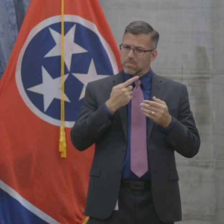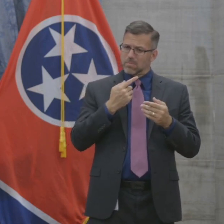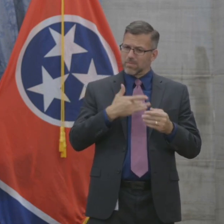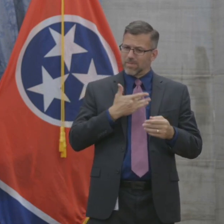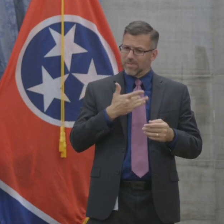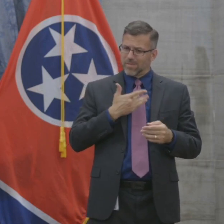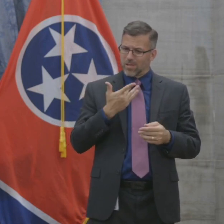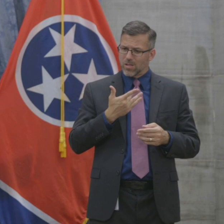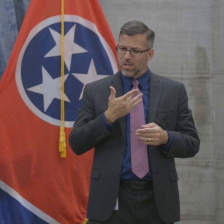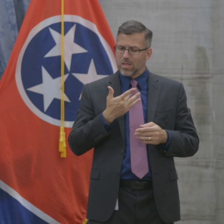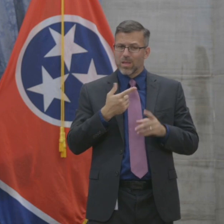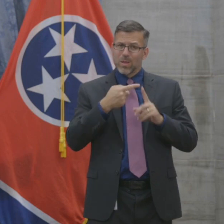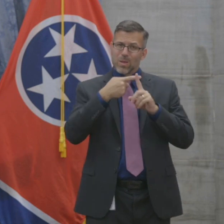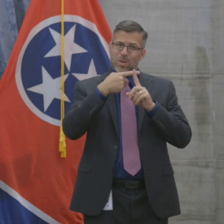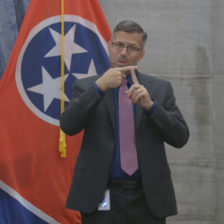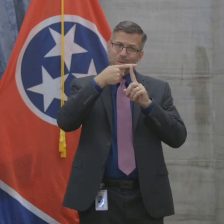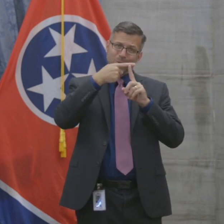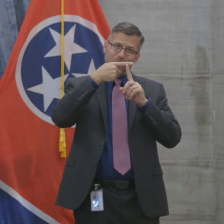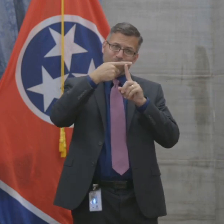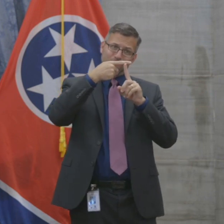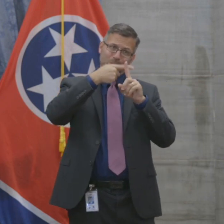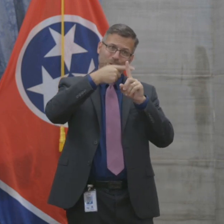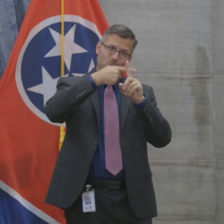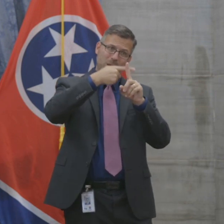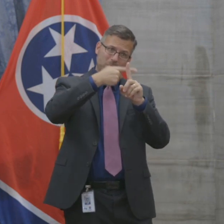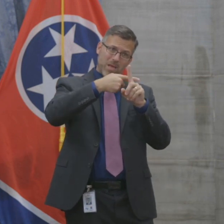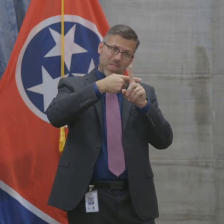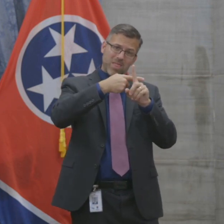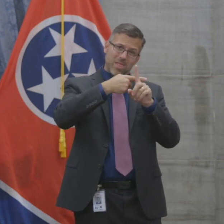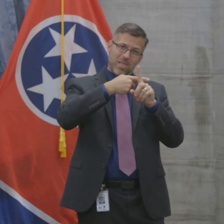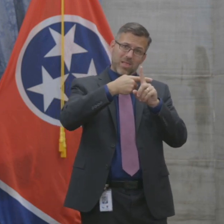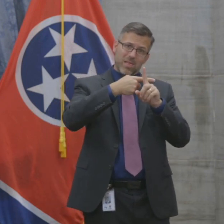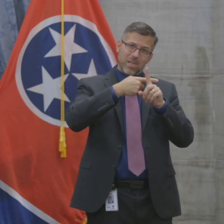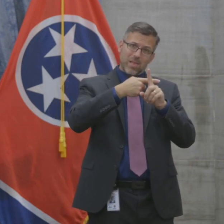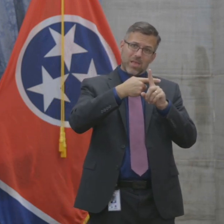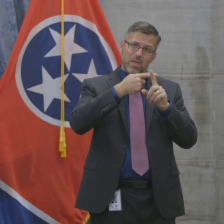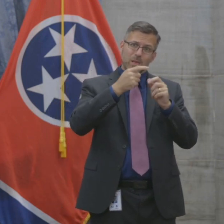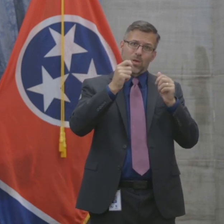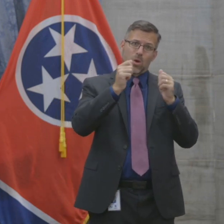28 days and that has proved to be crippling. I sat with a